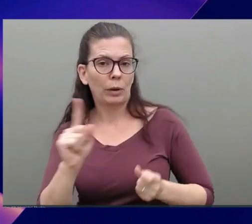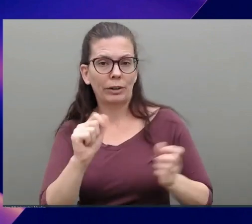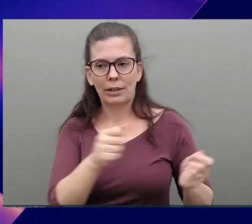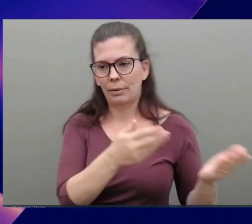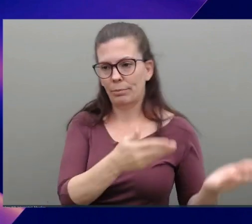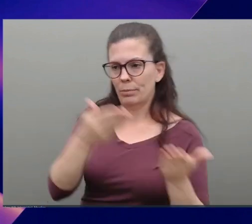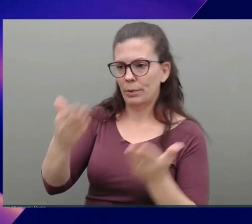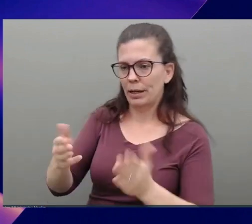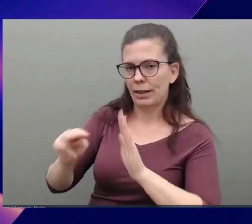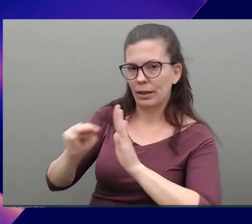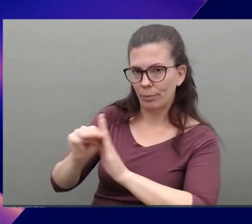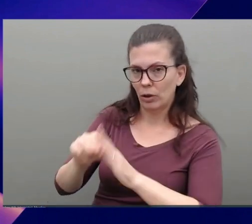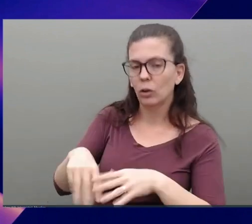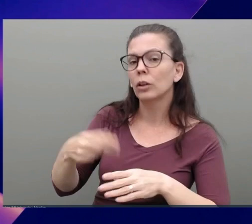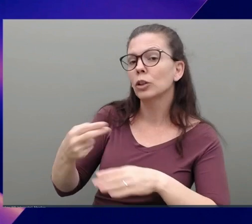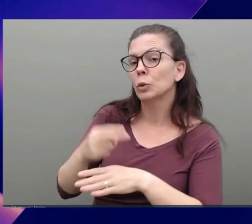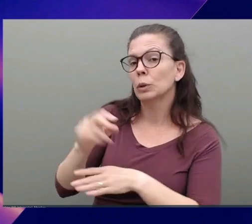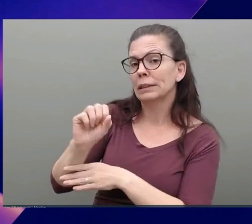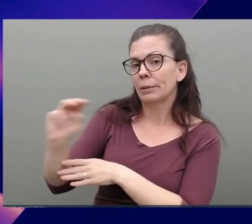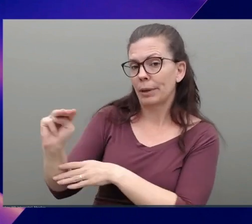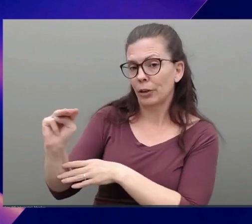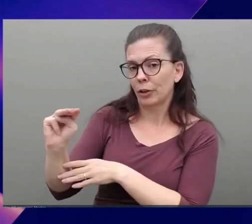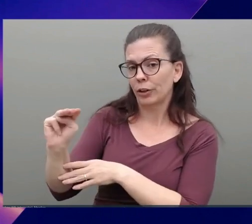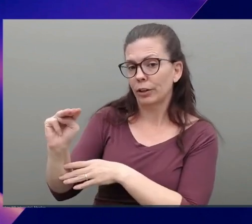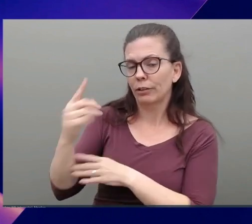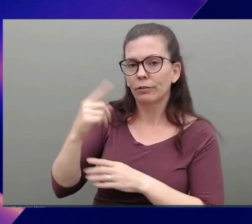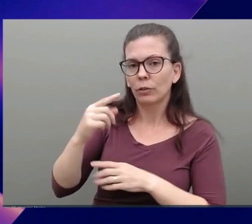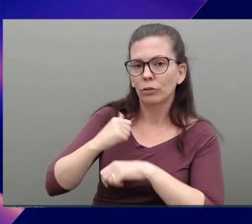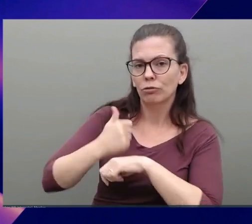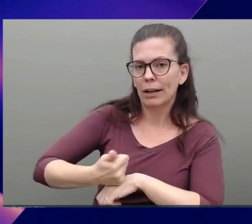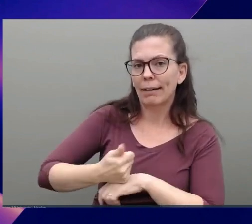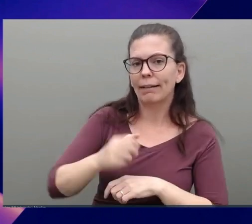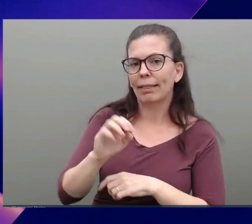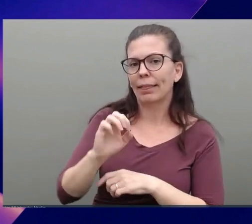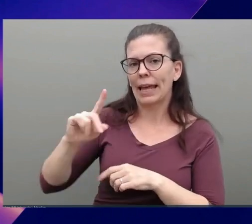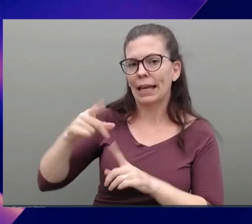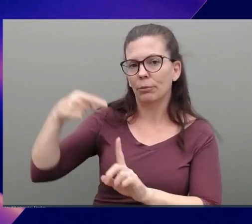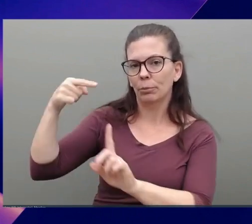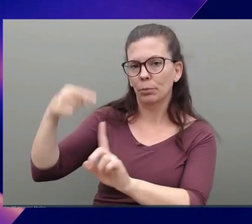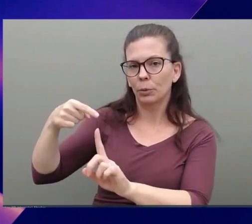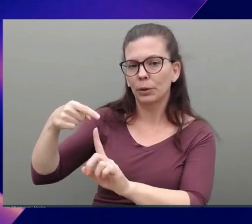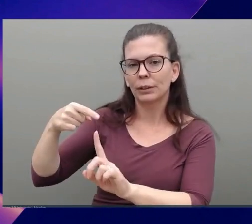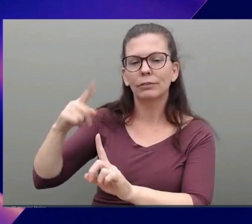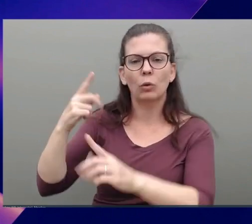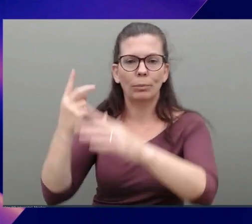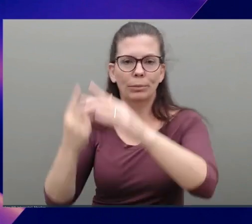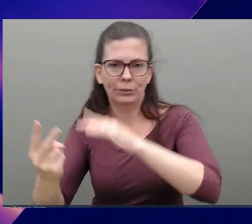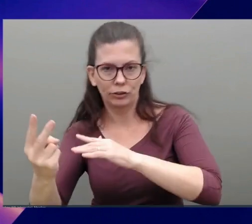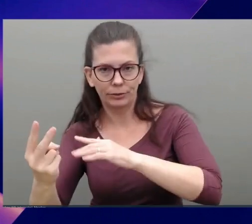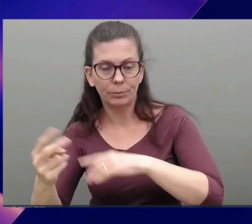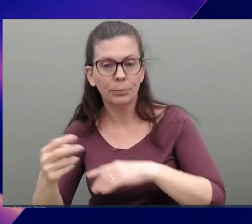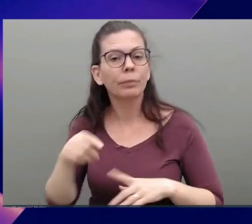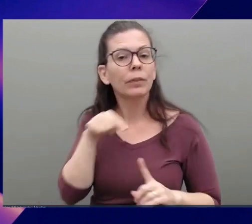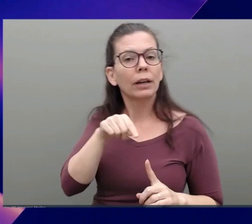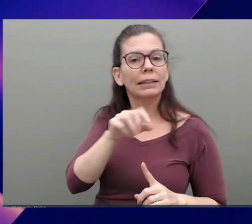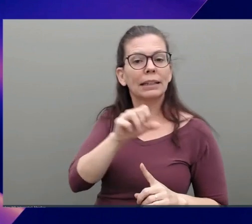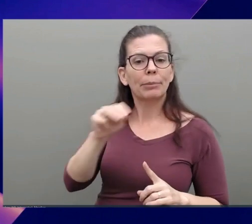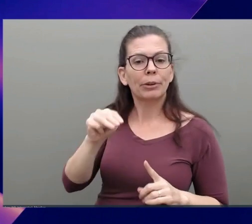and use SageMaker for creating endpoints in which they can create the prediction. SageMaker has more than 70 instances